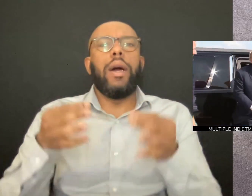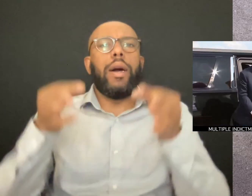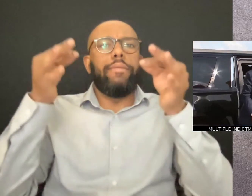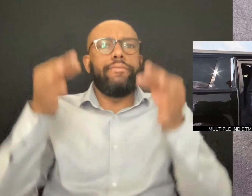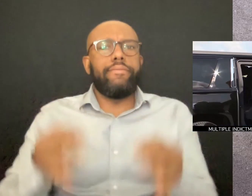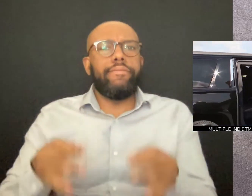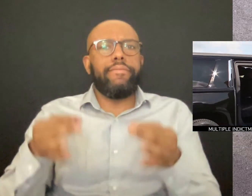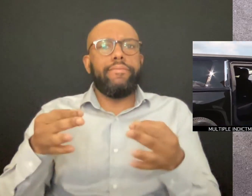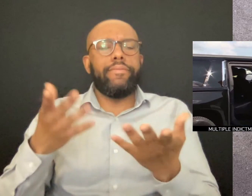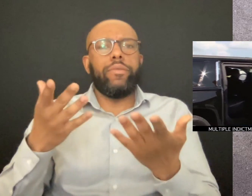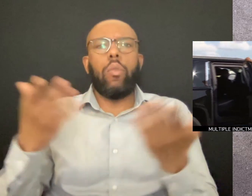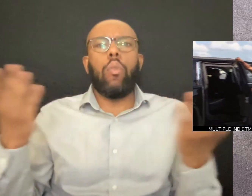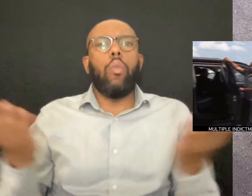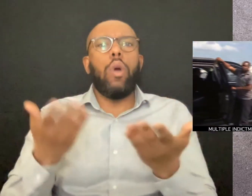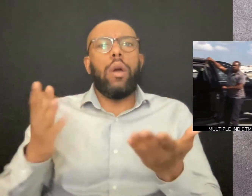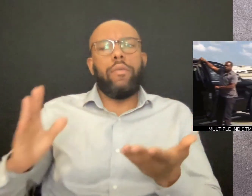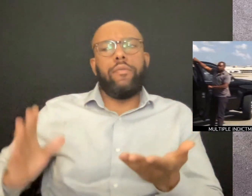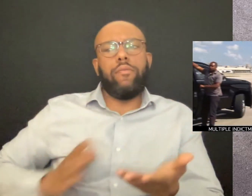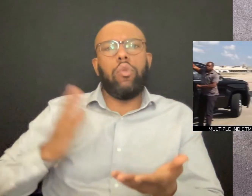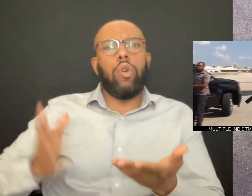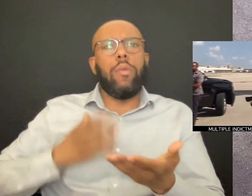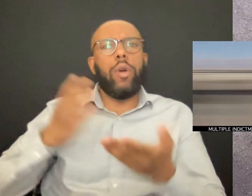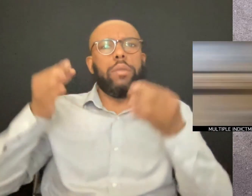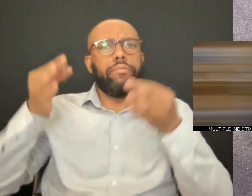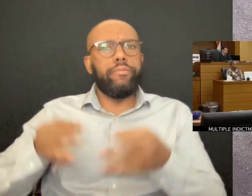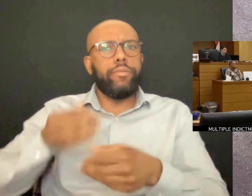and then make final decisions about filing formal charges